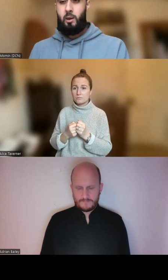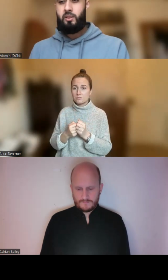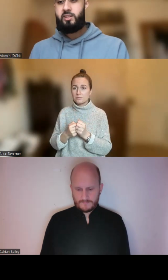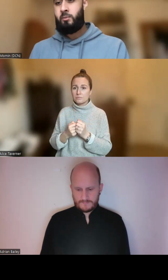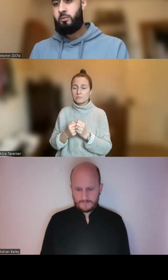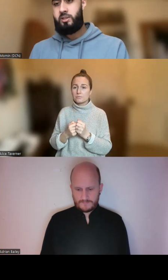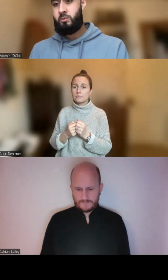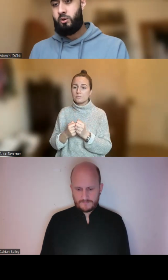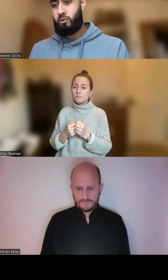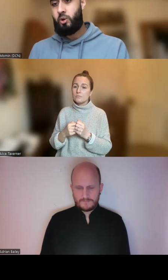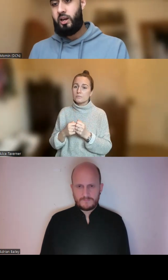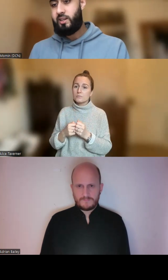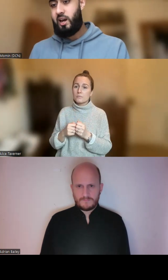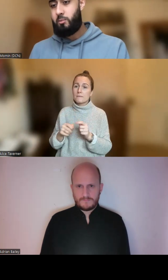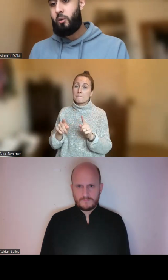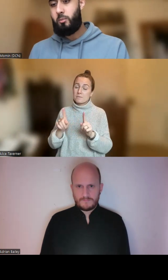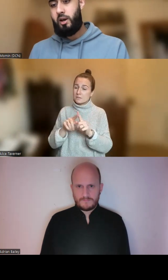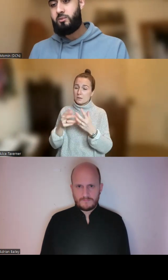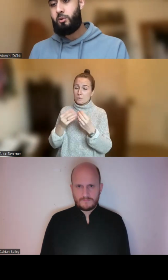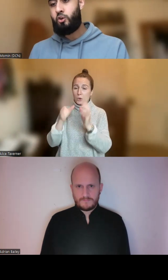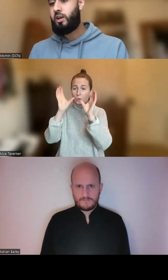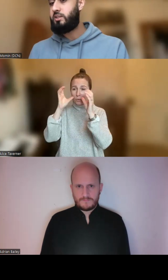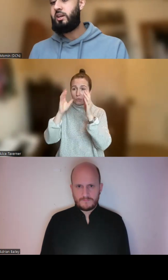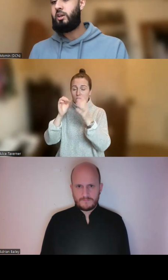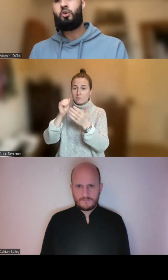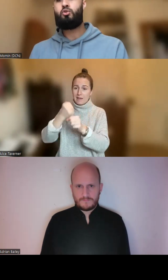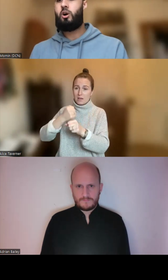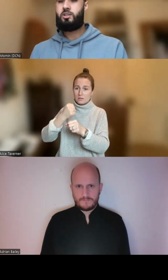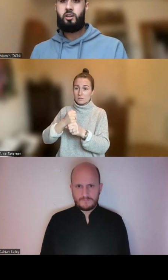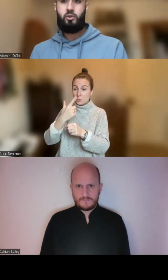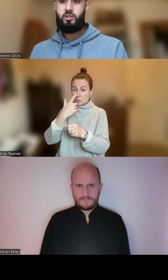The same can be seen with Google Ads. It can be optimized, but you're not going to see a huge cost decrease.